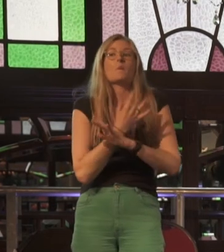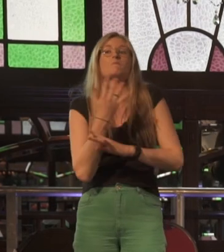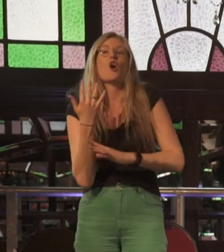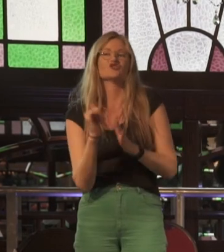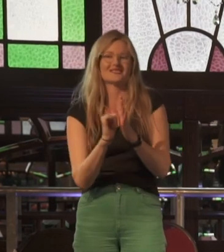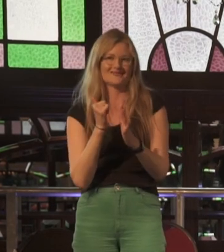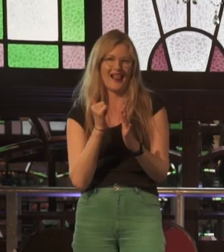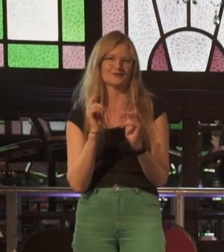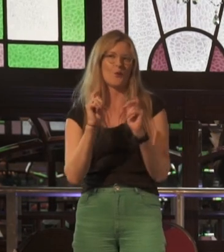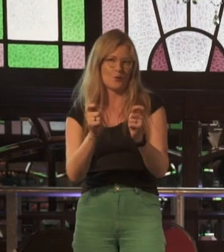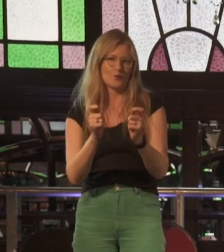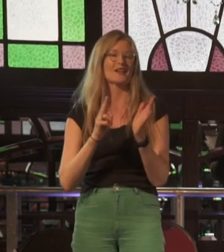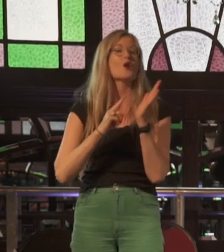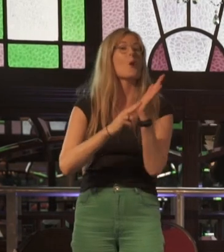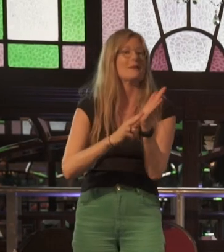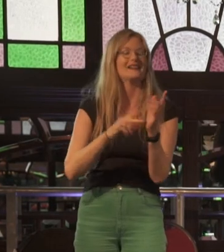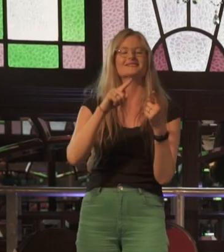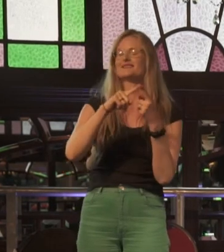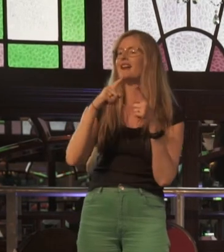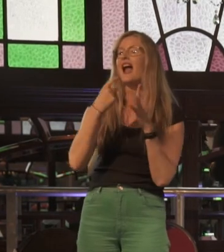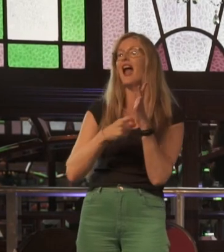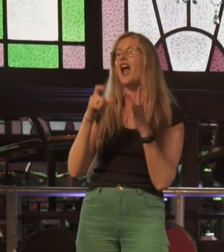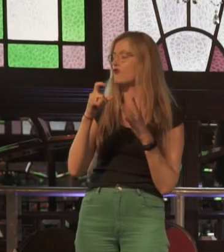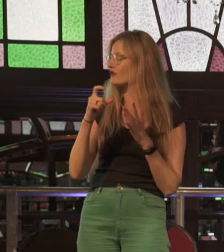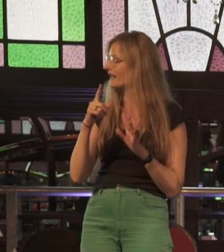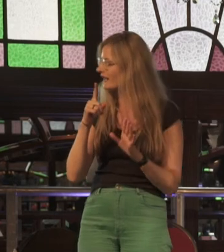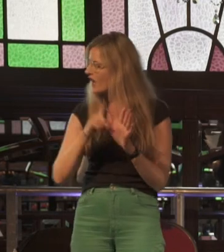So the nominees are: Eric Yu, for Death of a Disco Dancer.